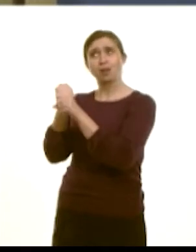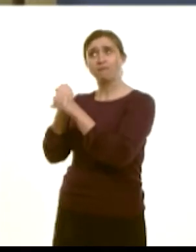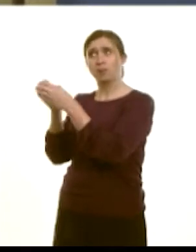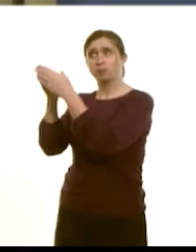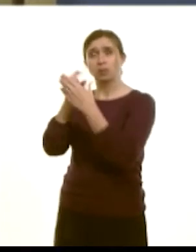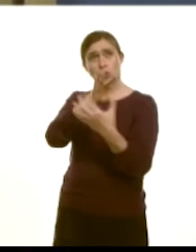Carwyn Jones: Let me give five examples.